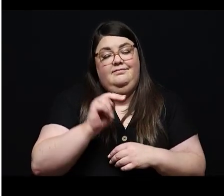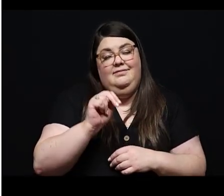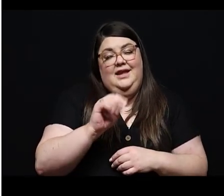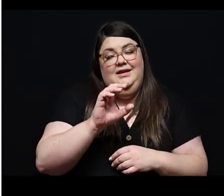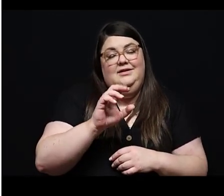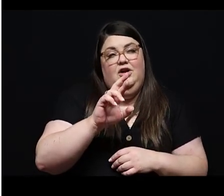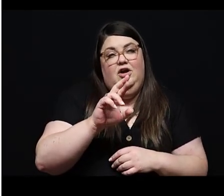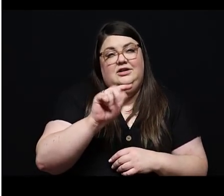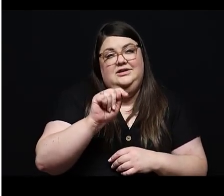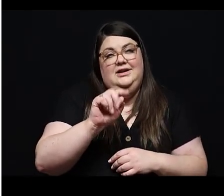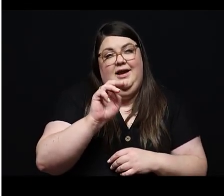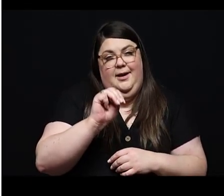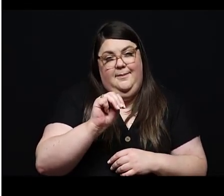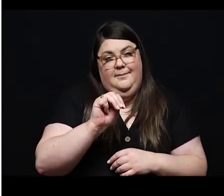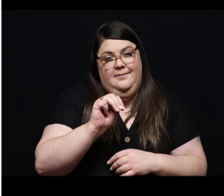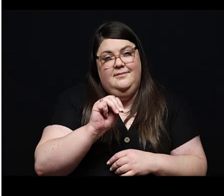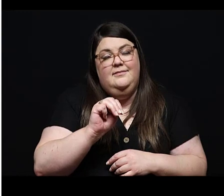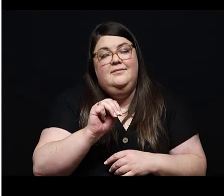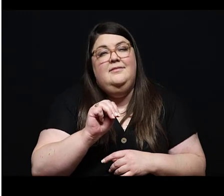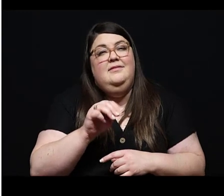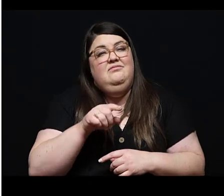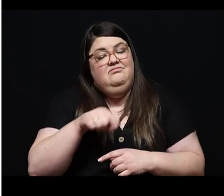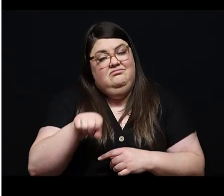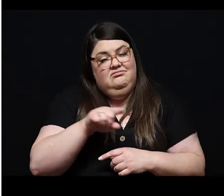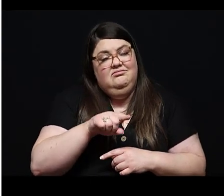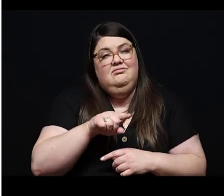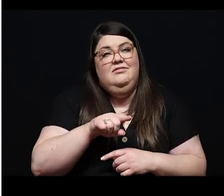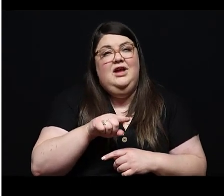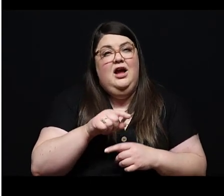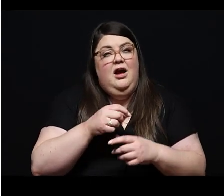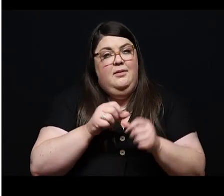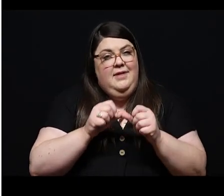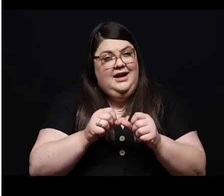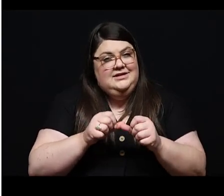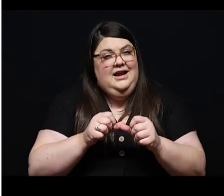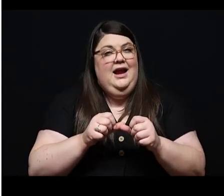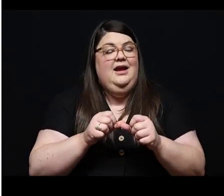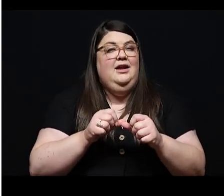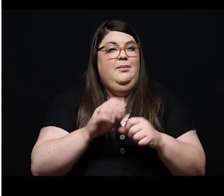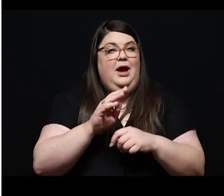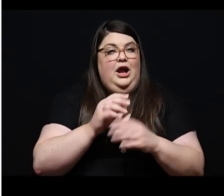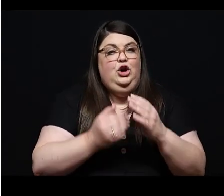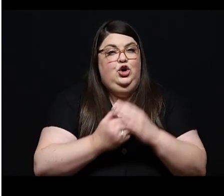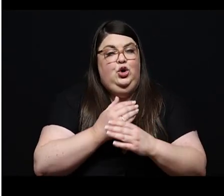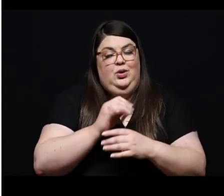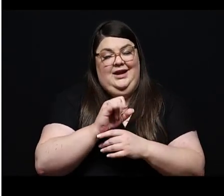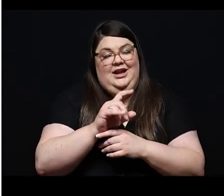Training Materials (NCRTM) is maintained by New Editions Consulting, Incorporated.